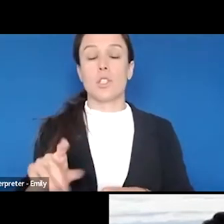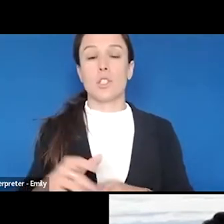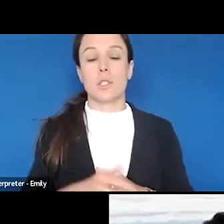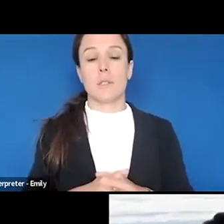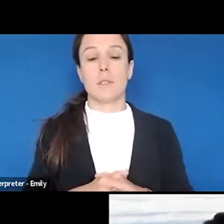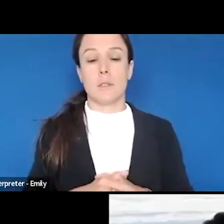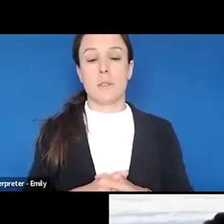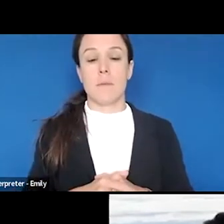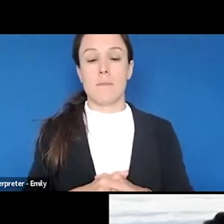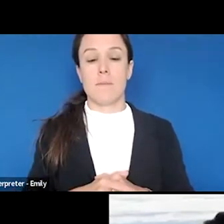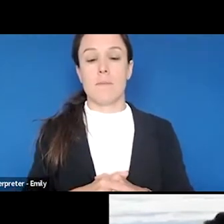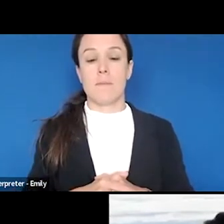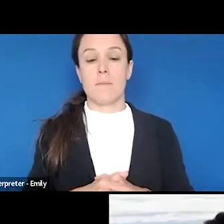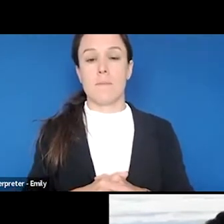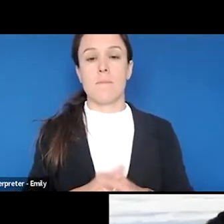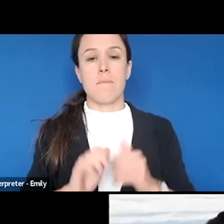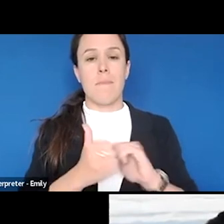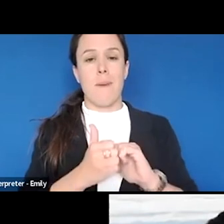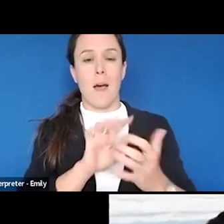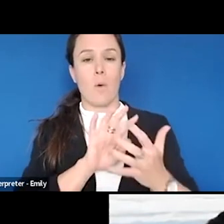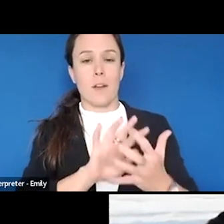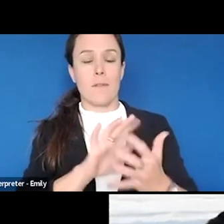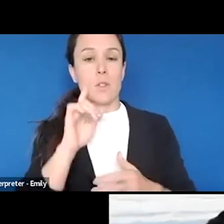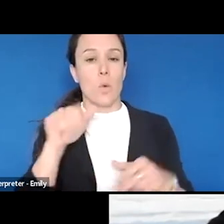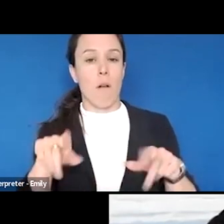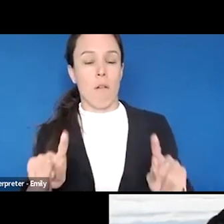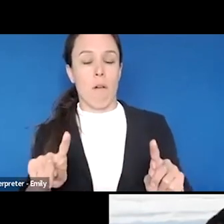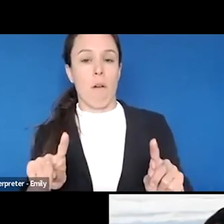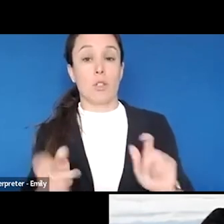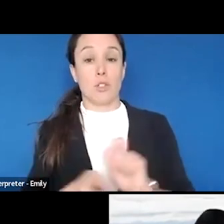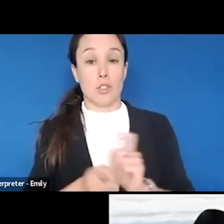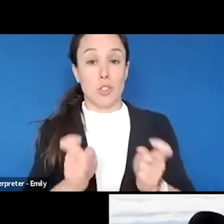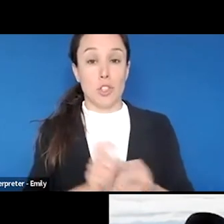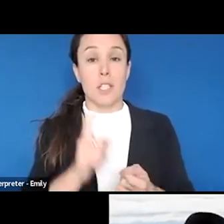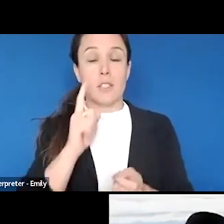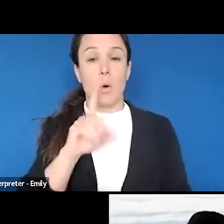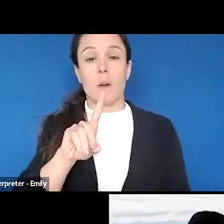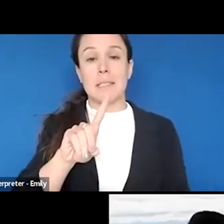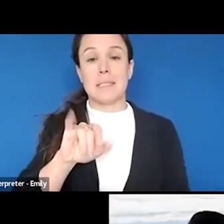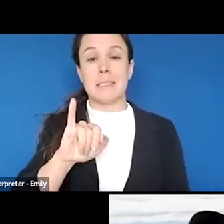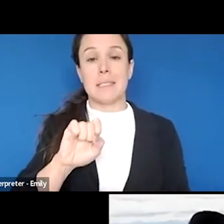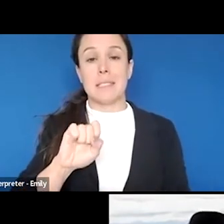question is about how interfaces will allow change of dysfunctional, social, and cultural